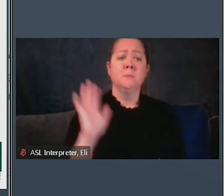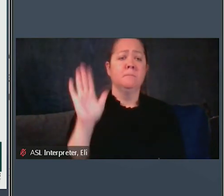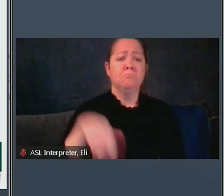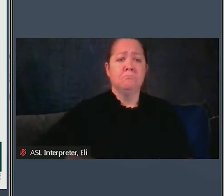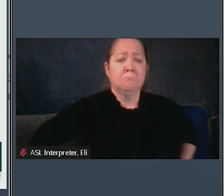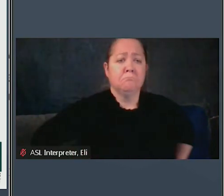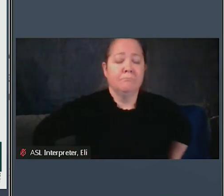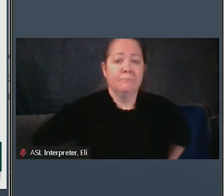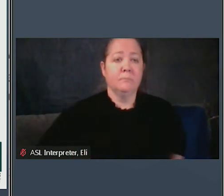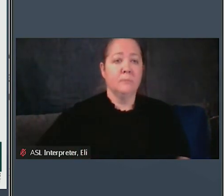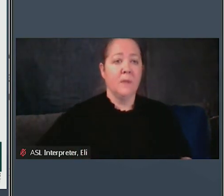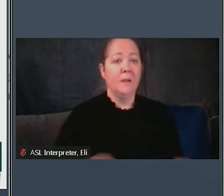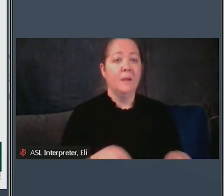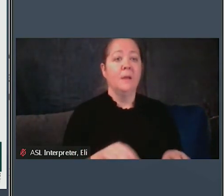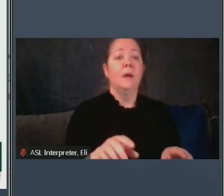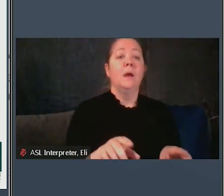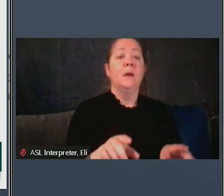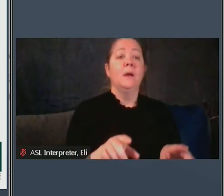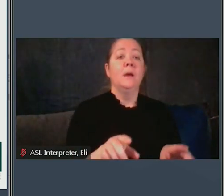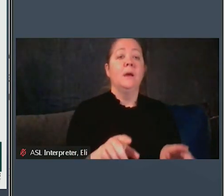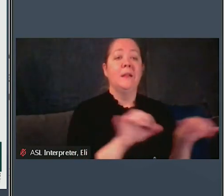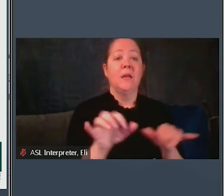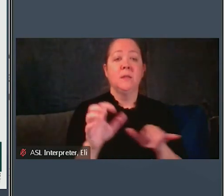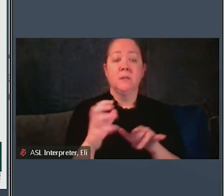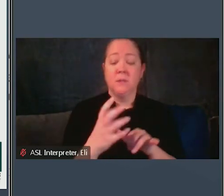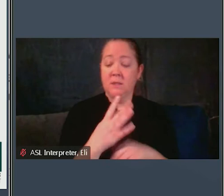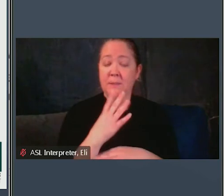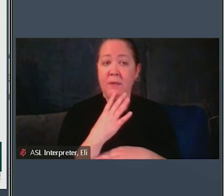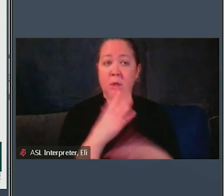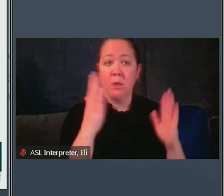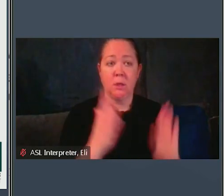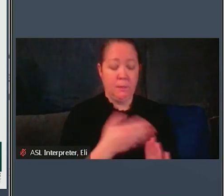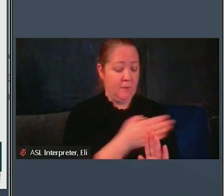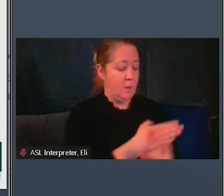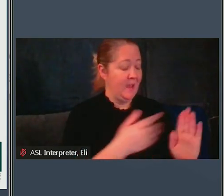Like the speaker before me, I too, did not receive any notice regarding this structure.